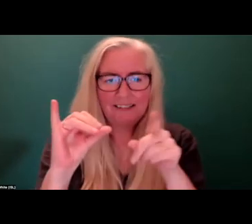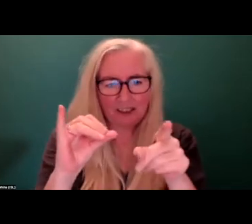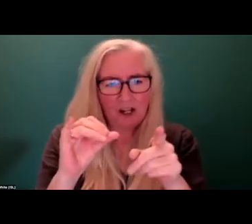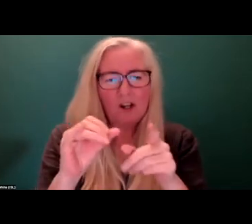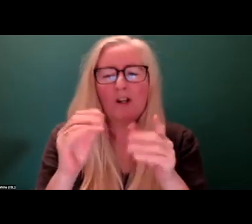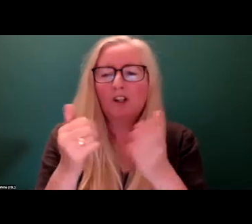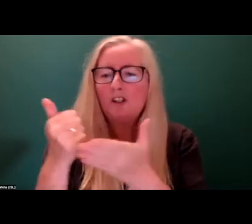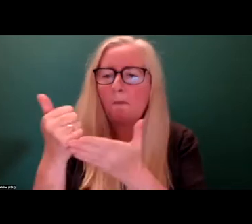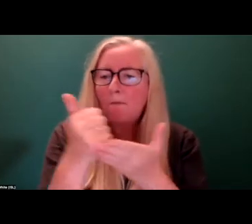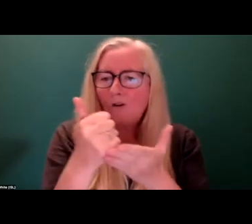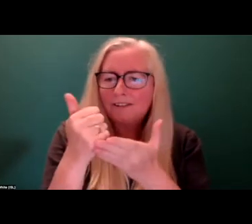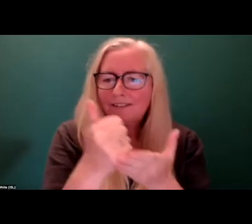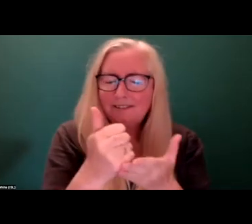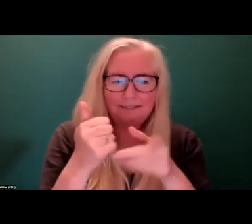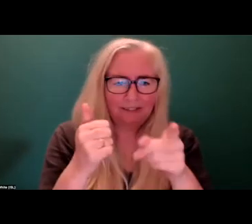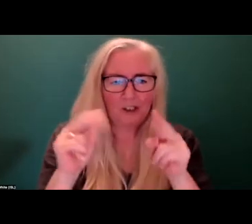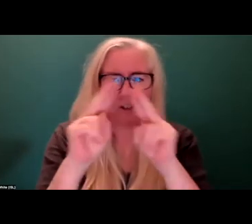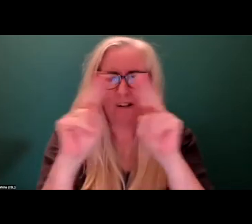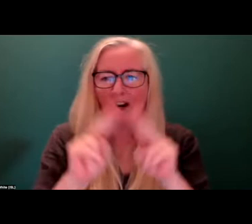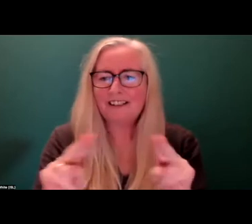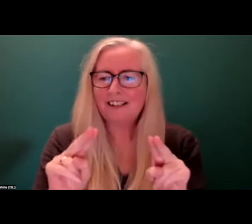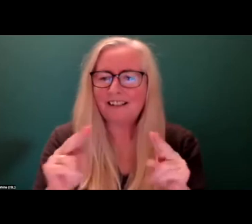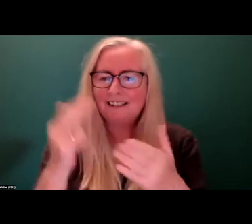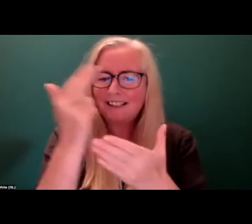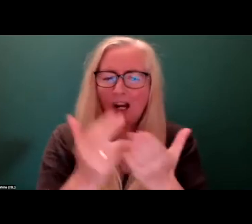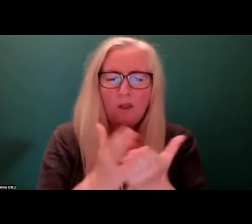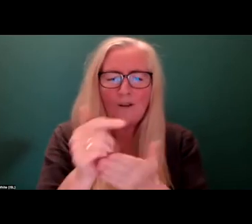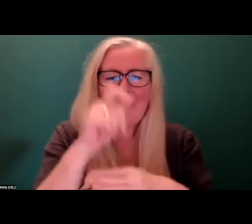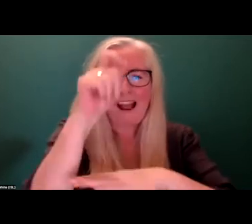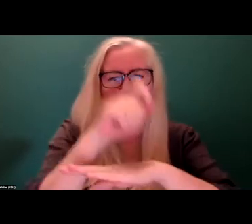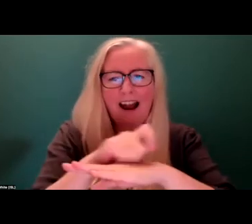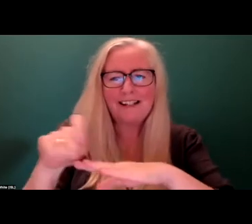to support them with the universal design category in their architecture award scheme.